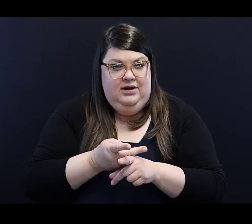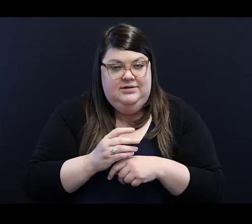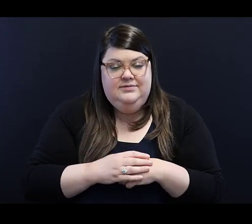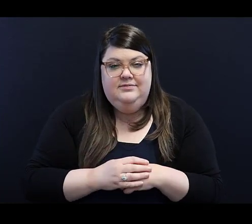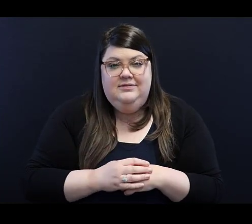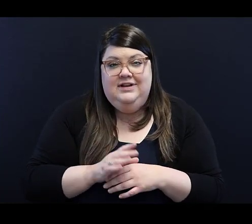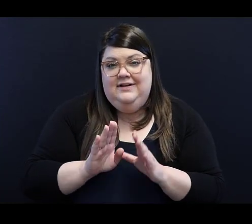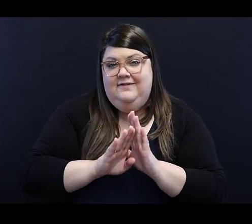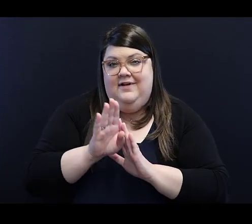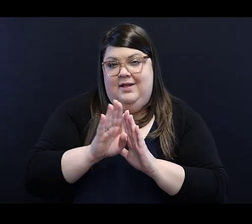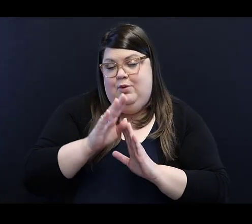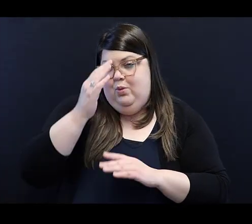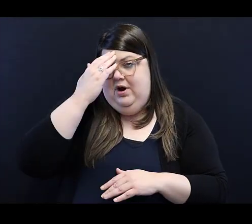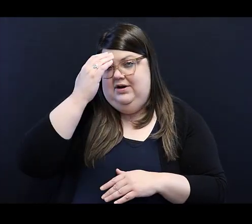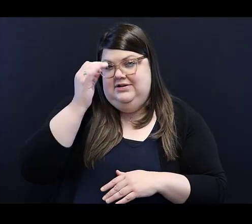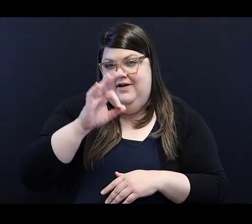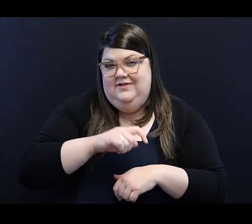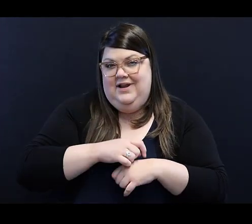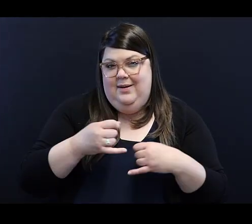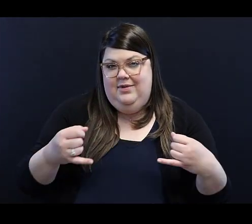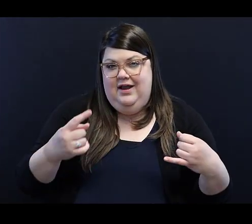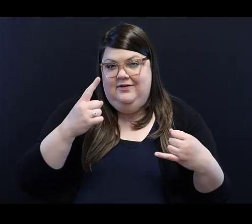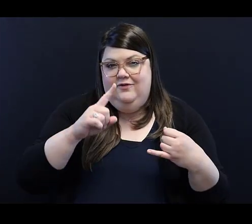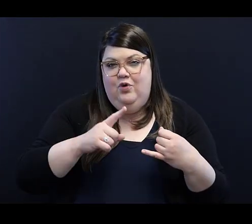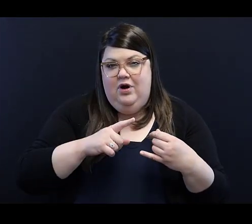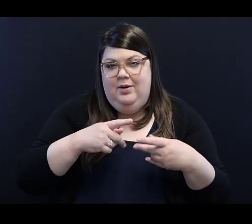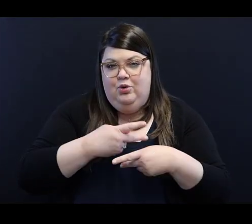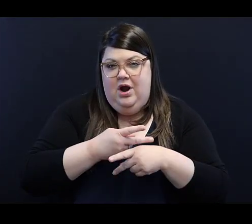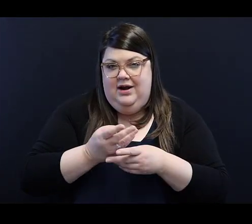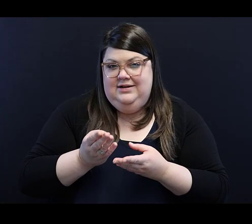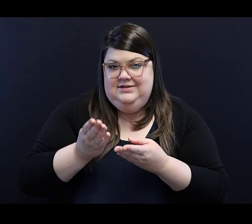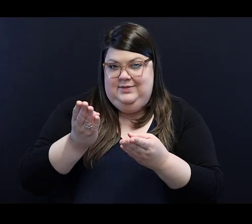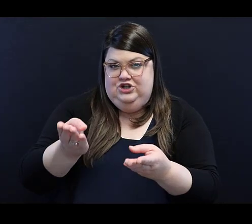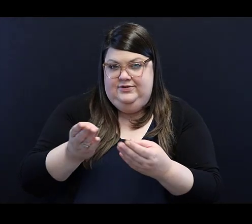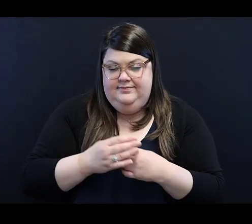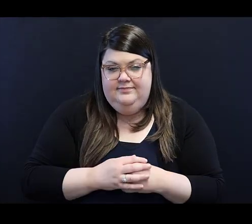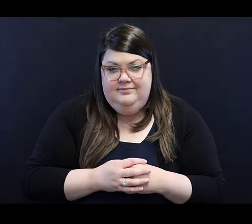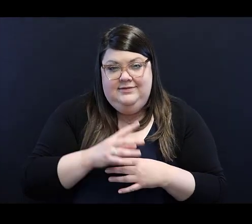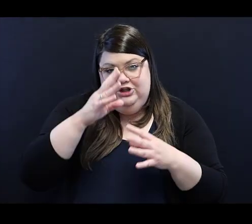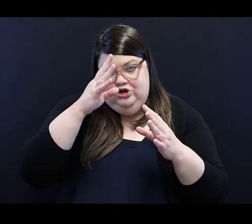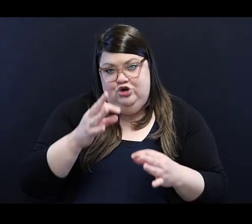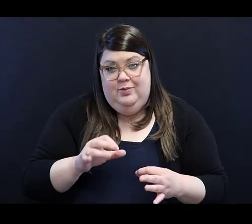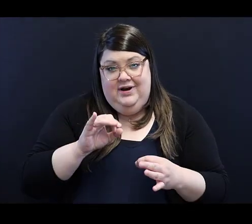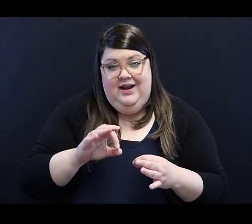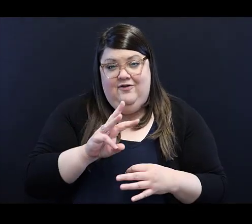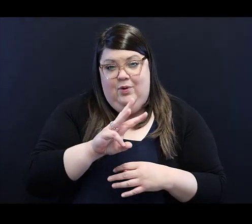Develop awareness of the timelines for product submissions. Determine if website hosting